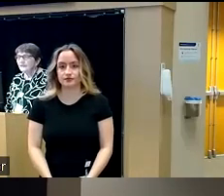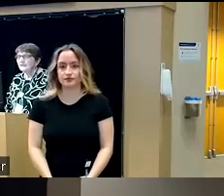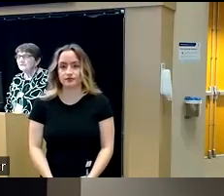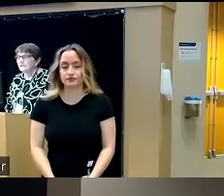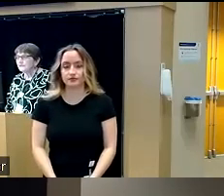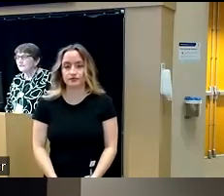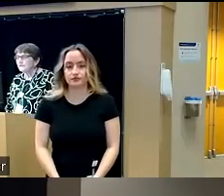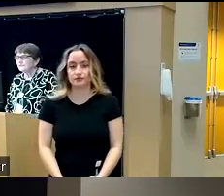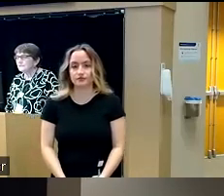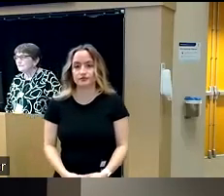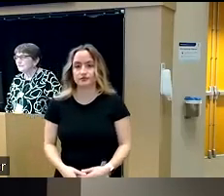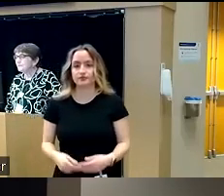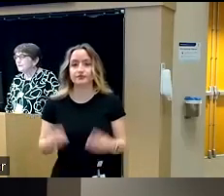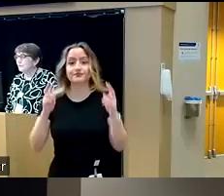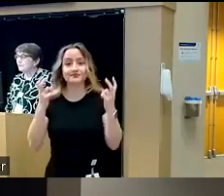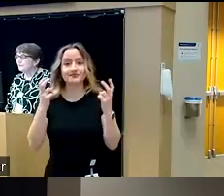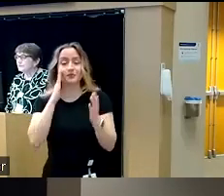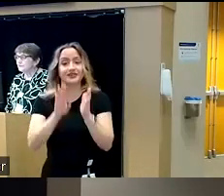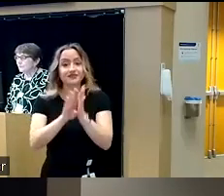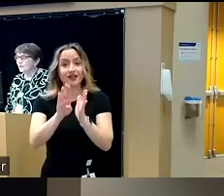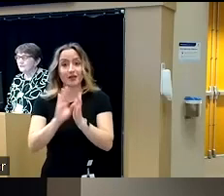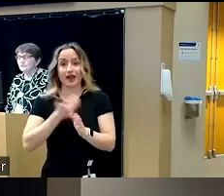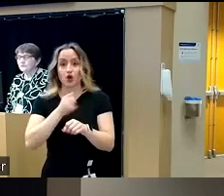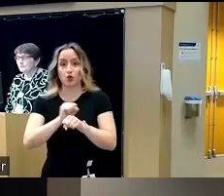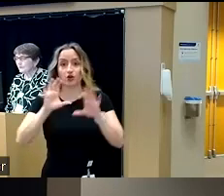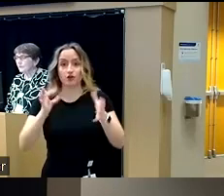and our title is developing our Workforce for a brighter tomorrow